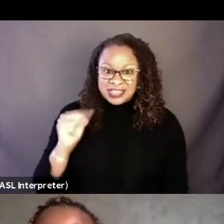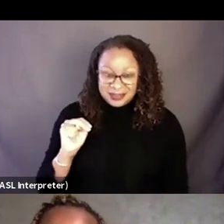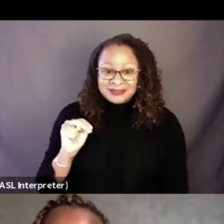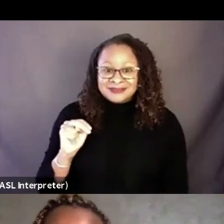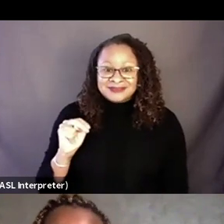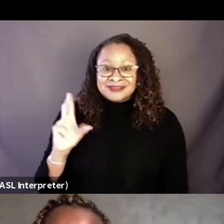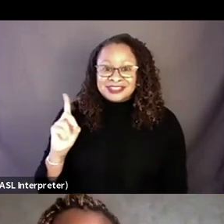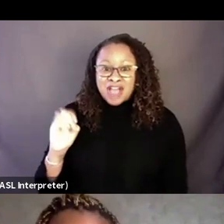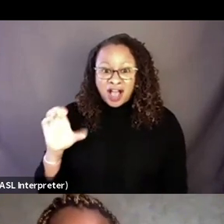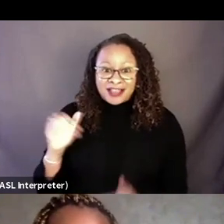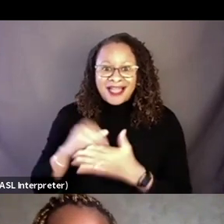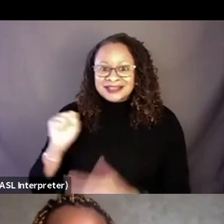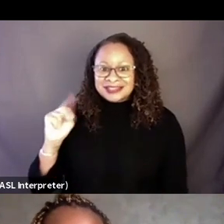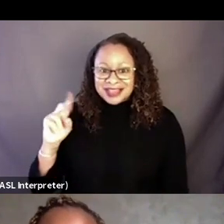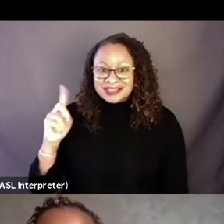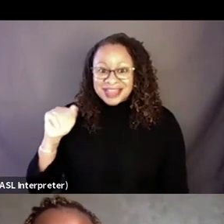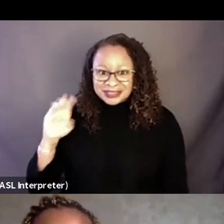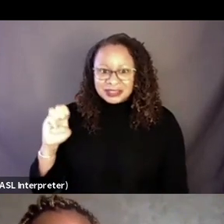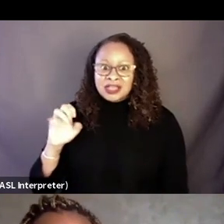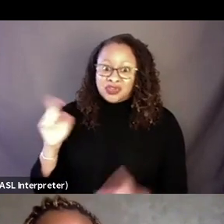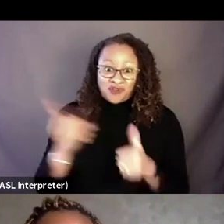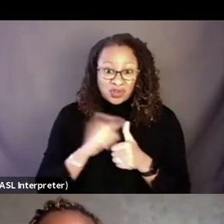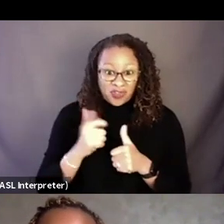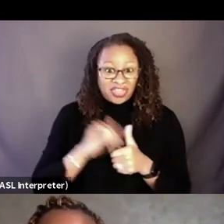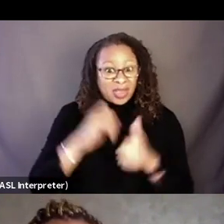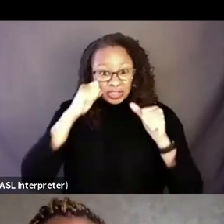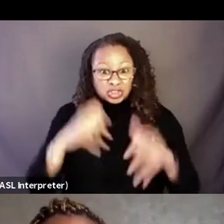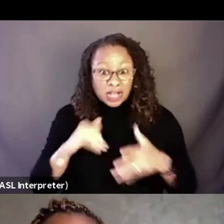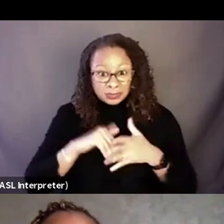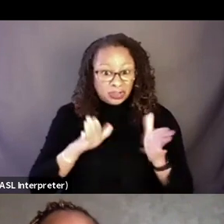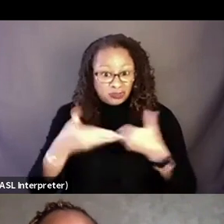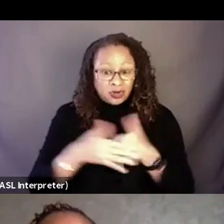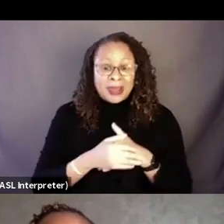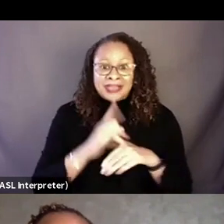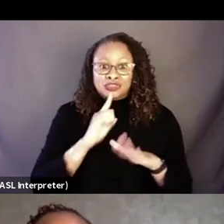So first of all that was a shock to be in that room and to actually show the film to people.